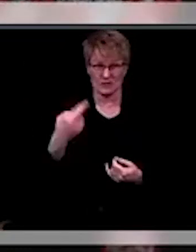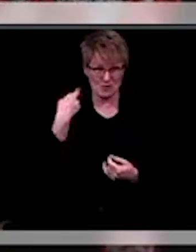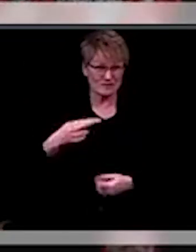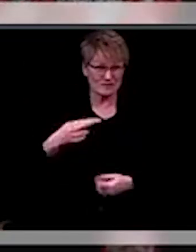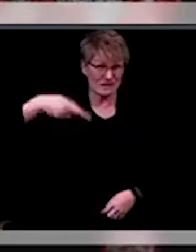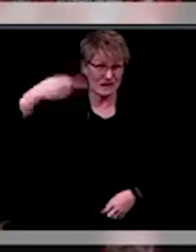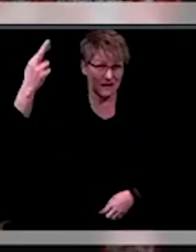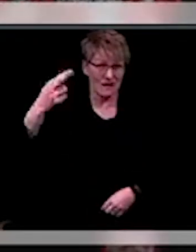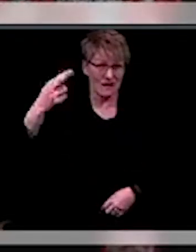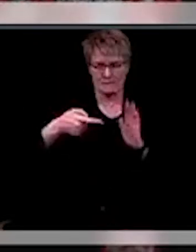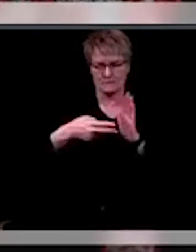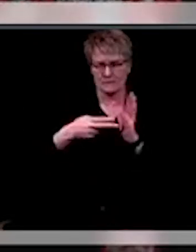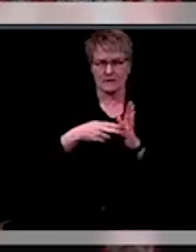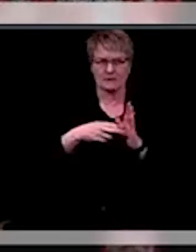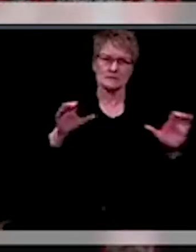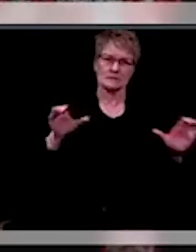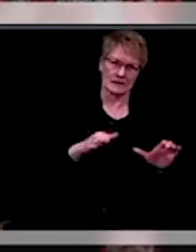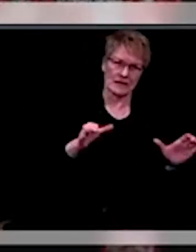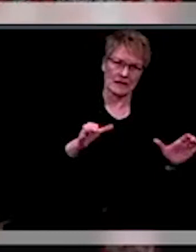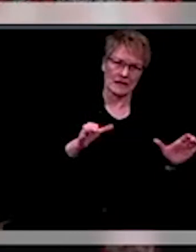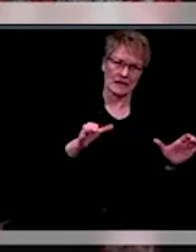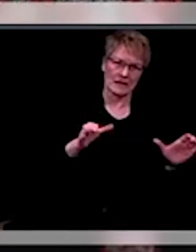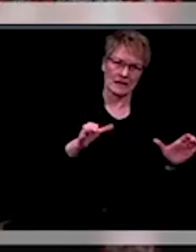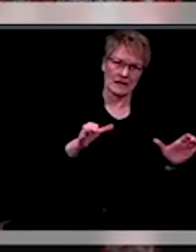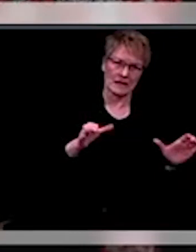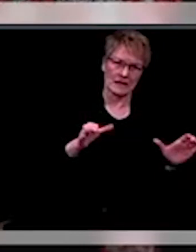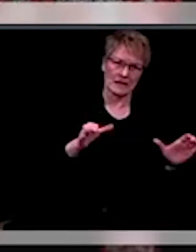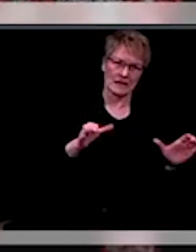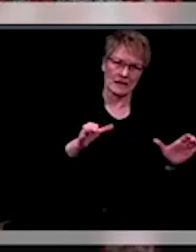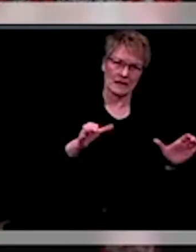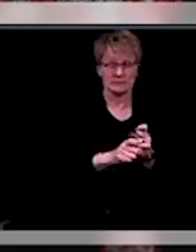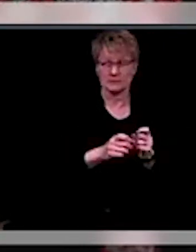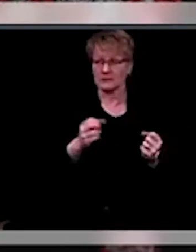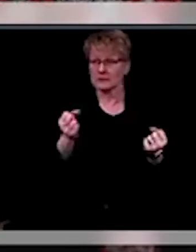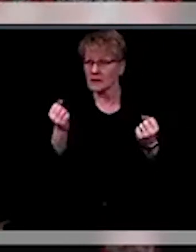I know there's a lot of people out there that are younger and maybe don't feel like the virus is